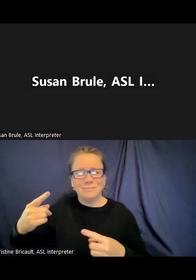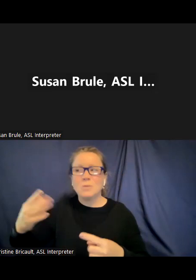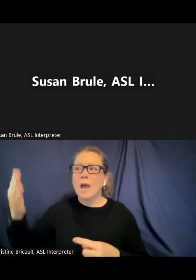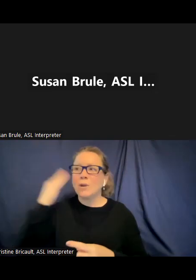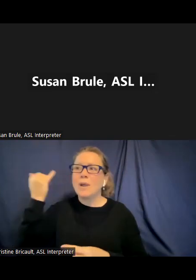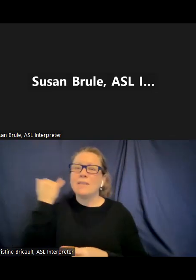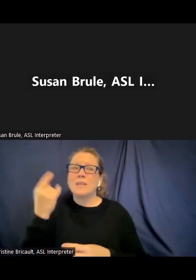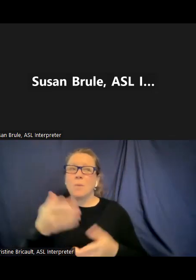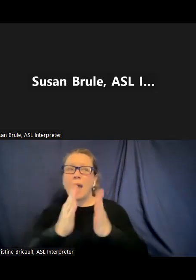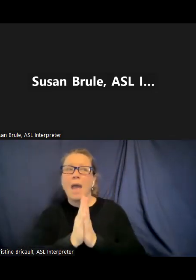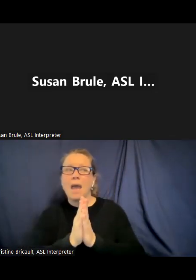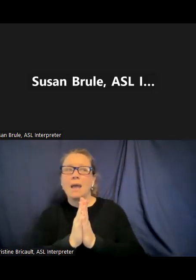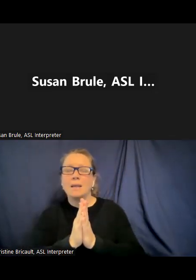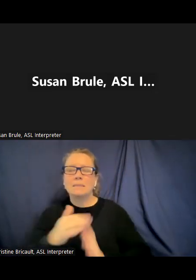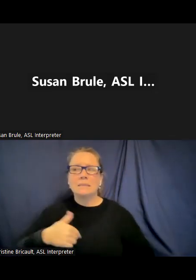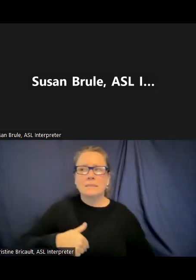the first instinct is how do I get out of this, right?